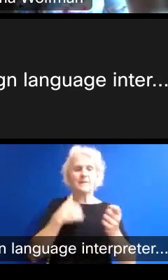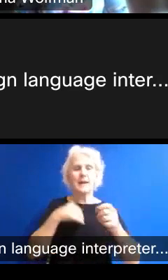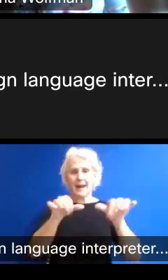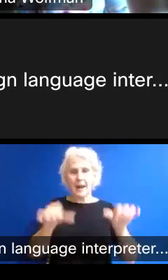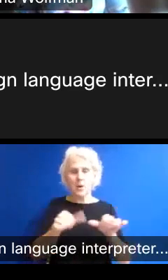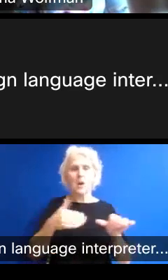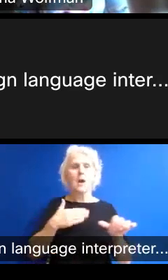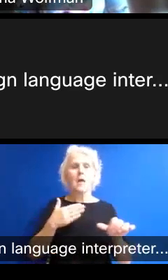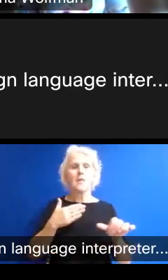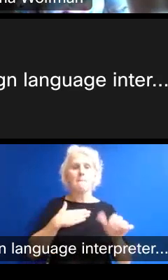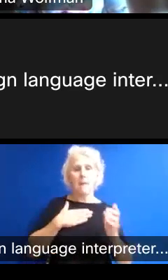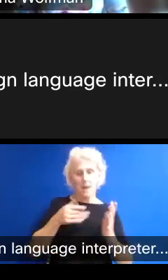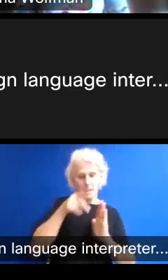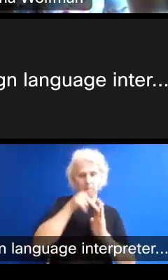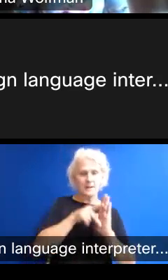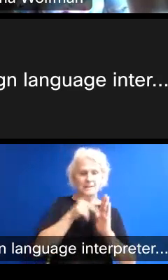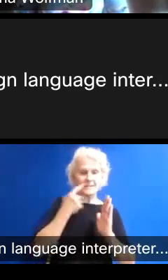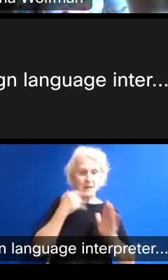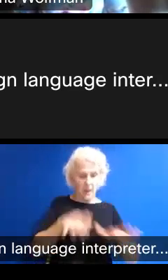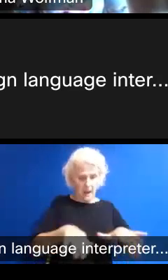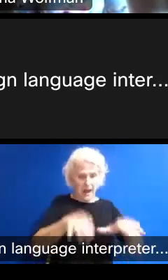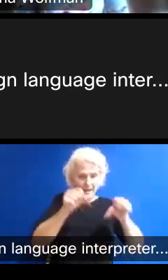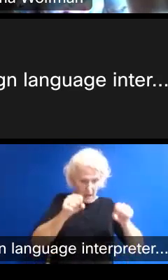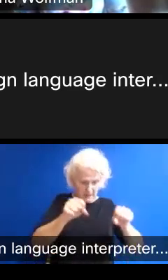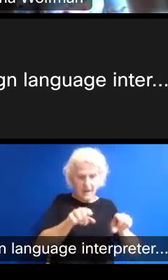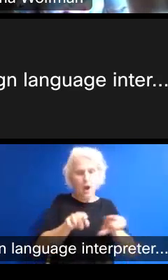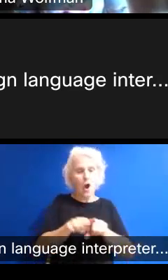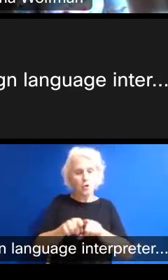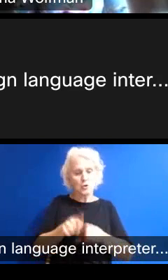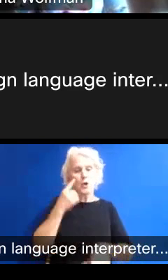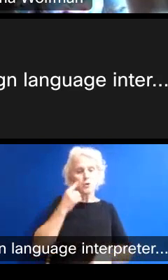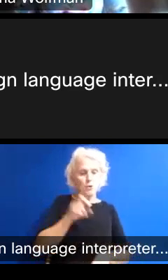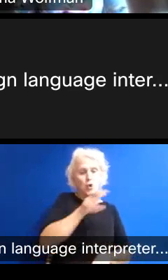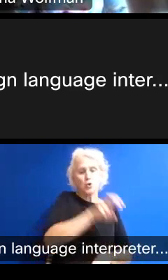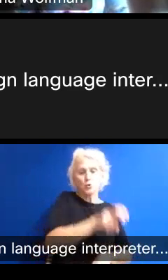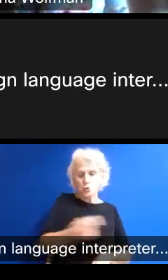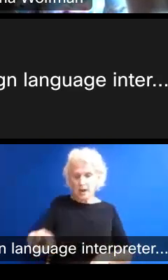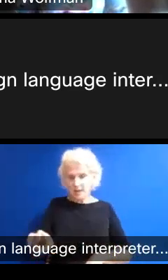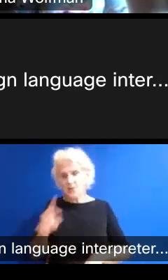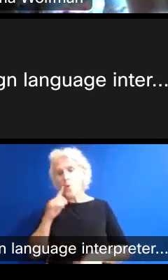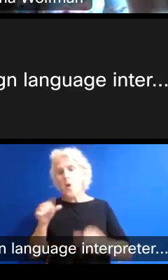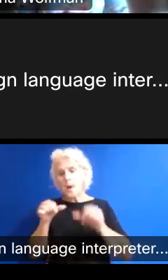policy on is adoption and transfer of permanent legal and physical custody to a relative. Along